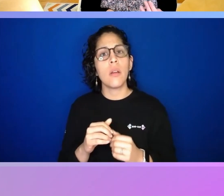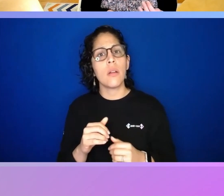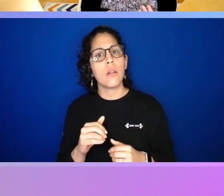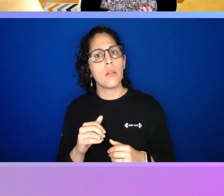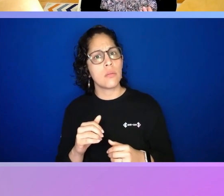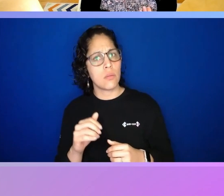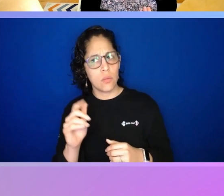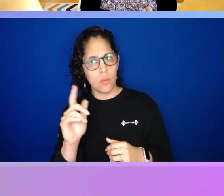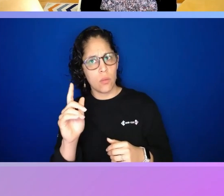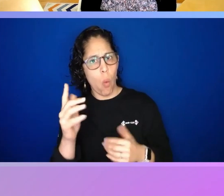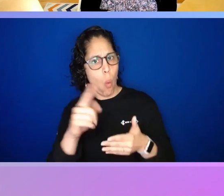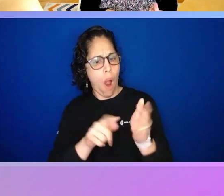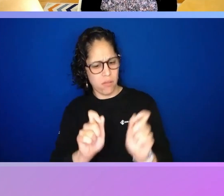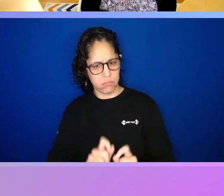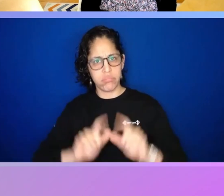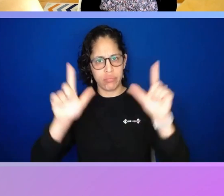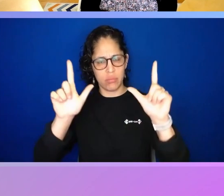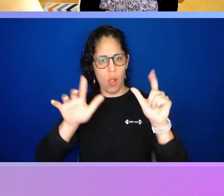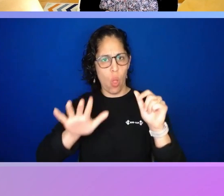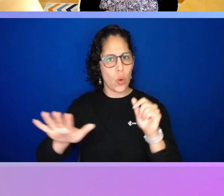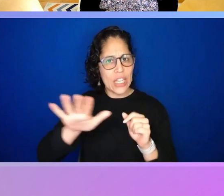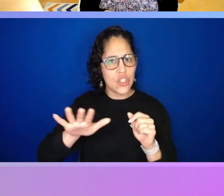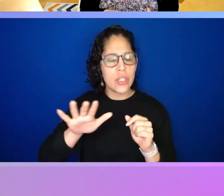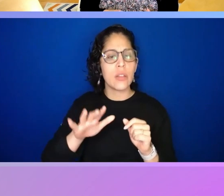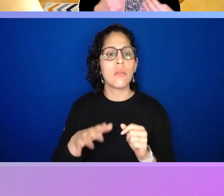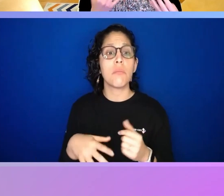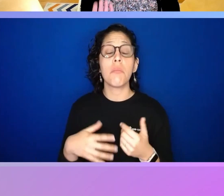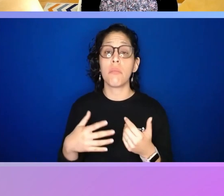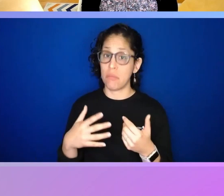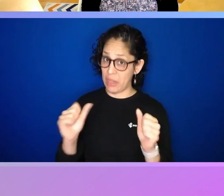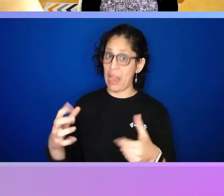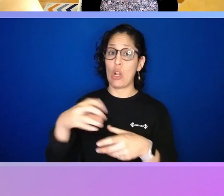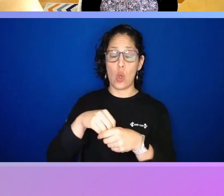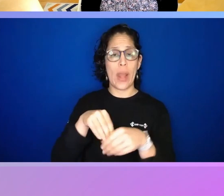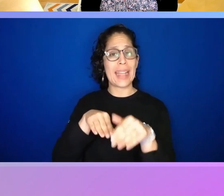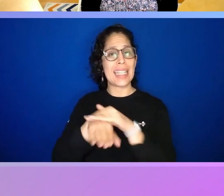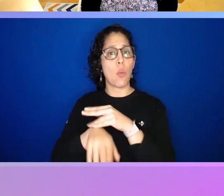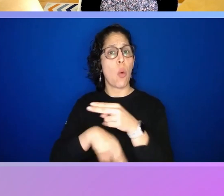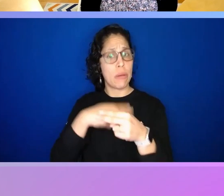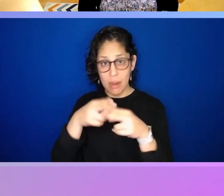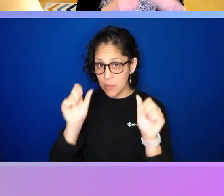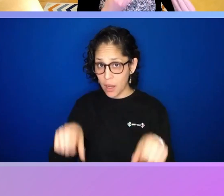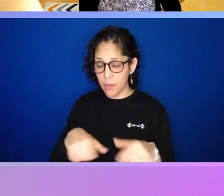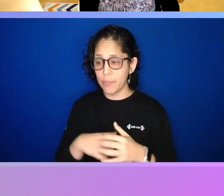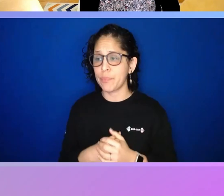cases. That's what we're trying to capture with this particular annotation. links, Empty empty buttons. If you